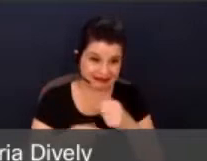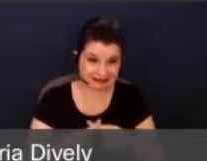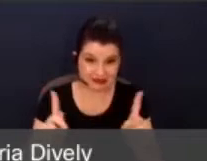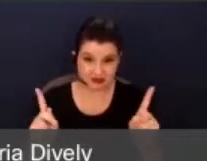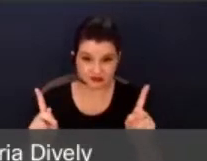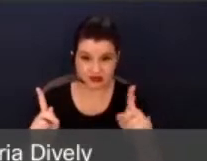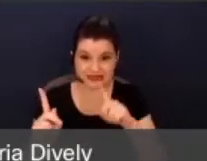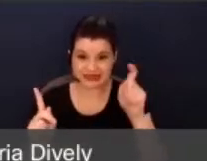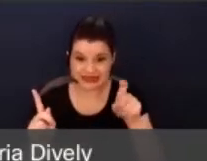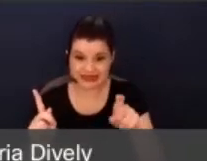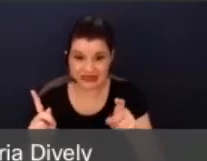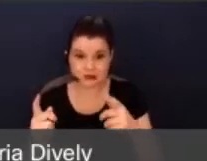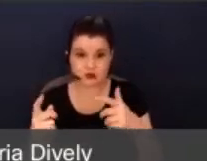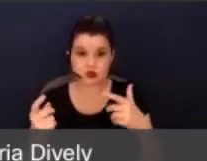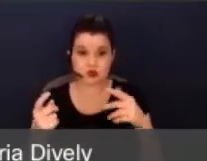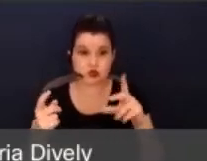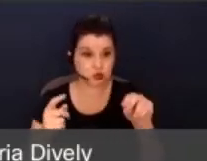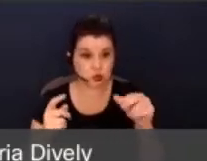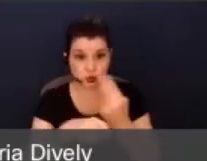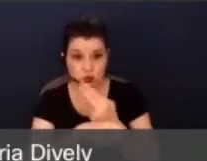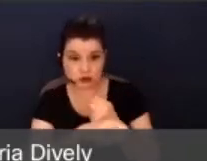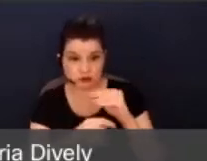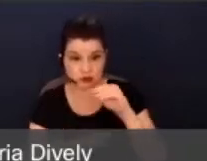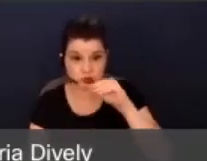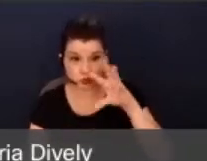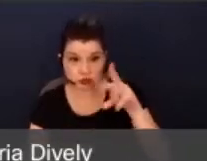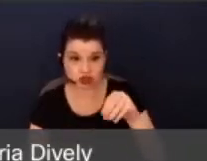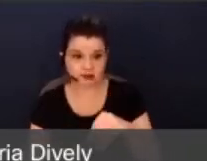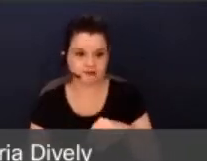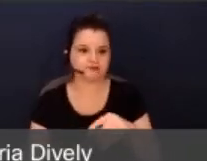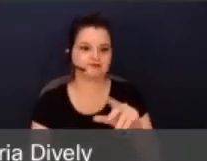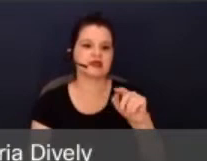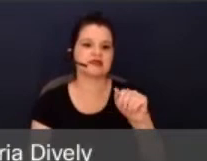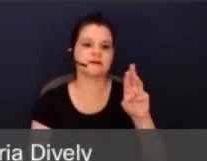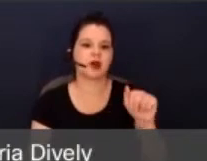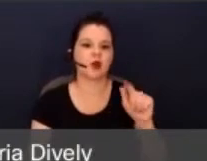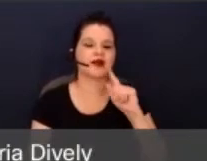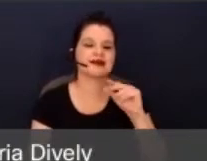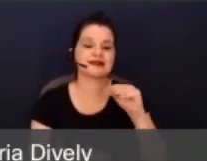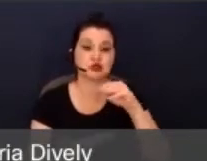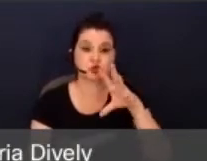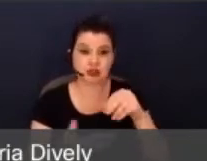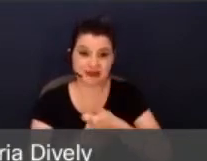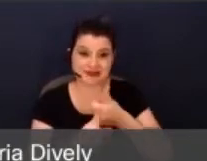needed to do when using a screenshot. Okay, so a screenshot is an image and you would